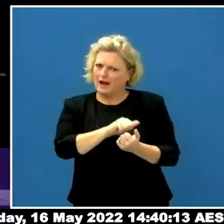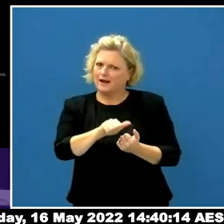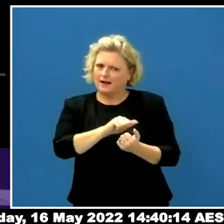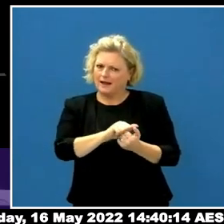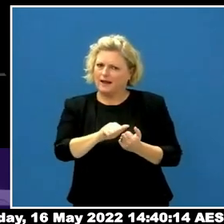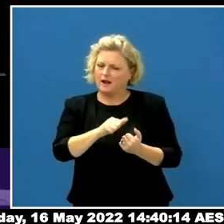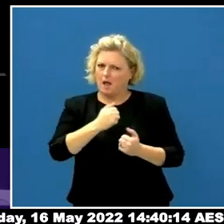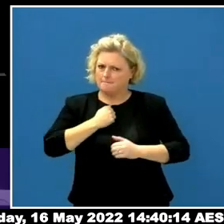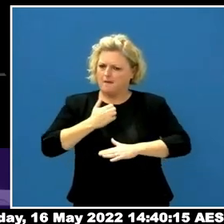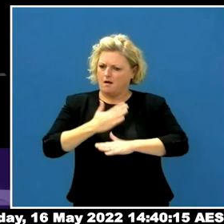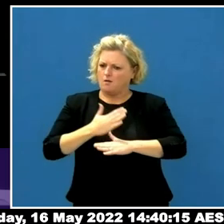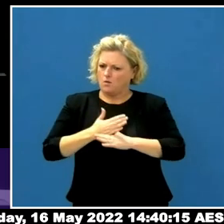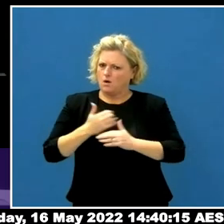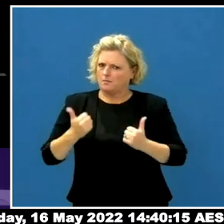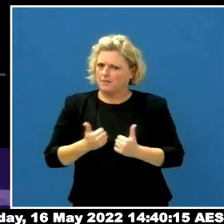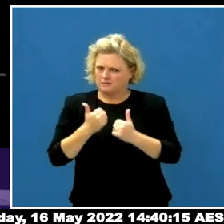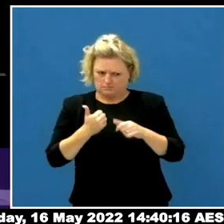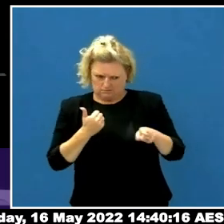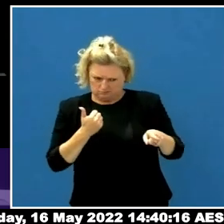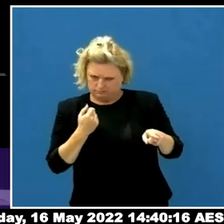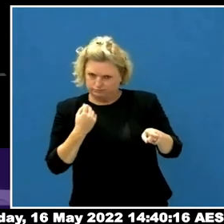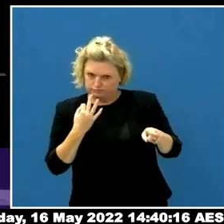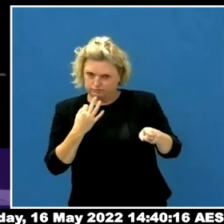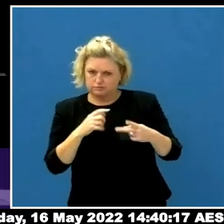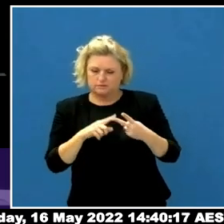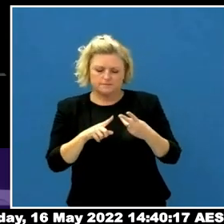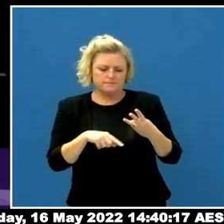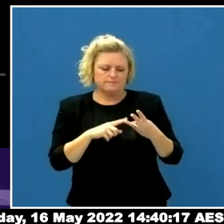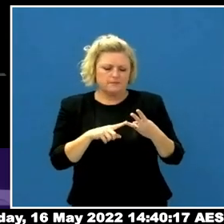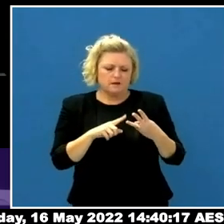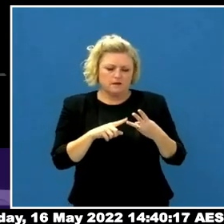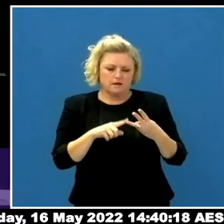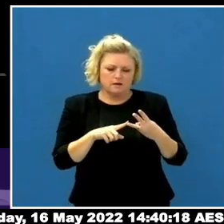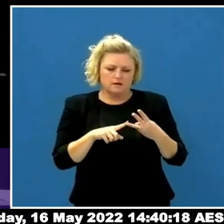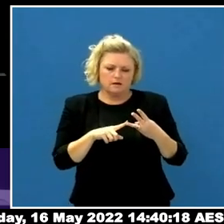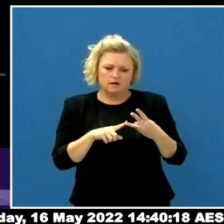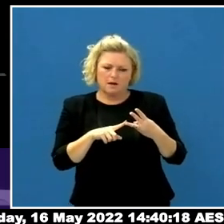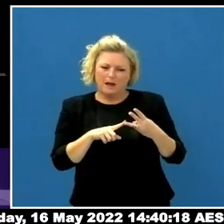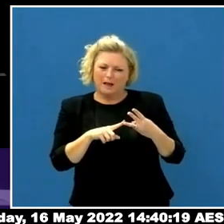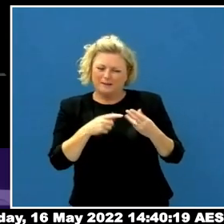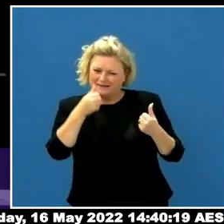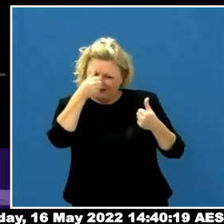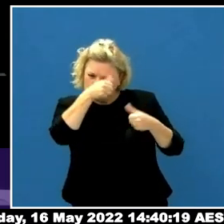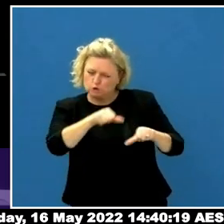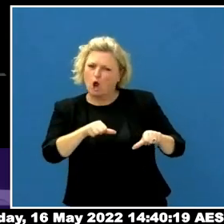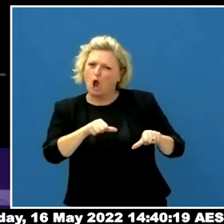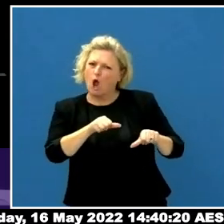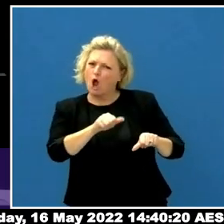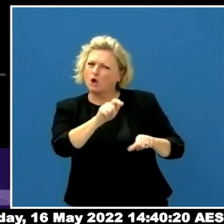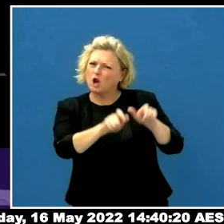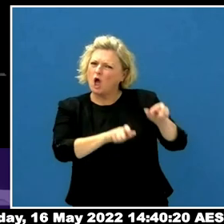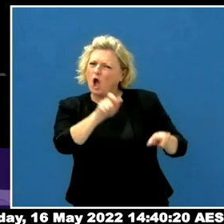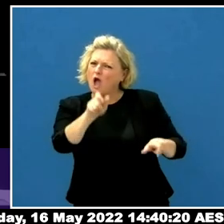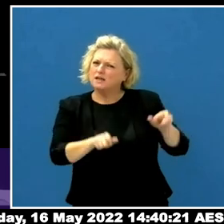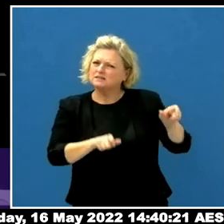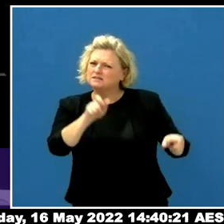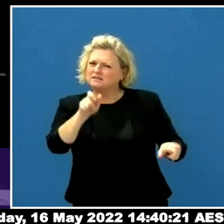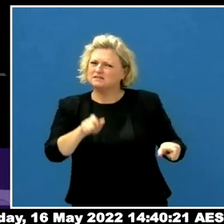Learn to understand some as an individual, there's lots to, yeah, one on one I've found